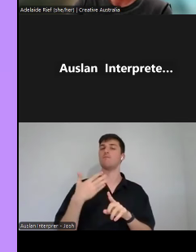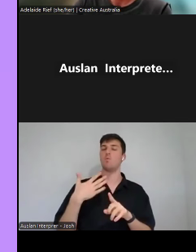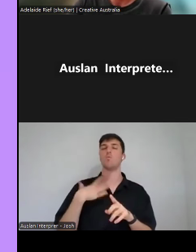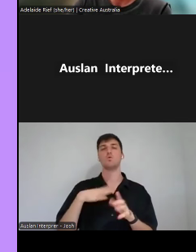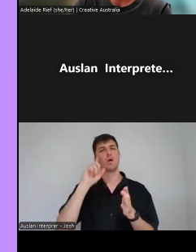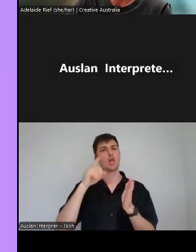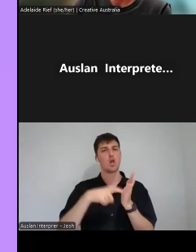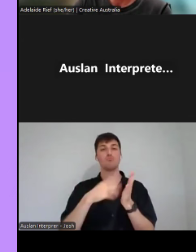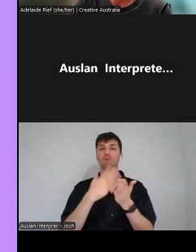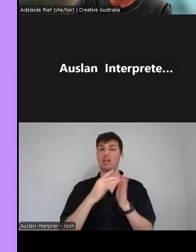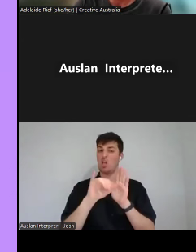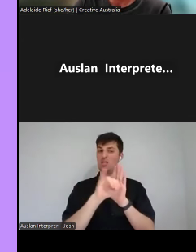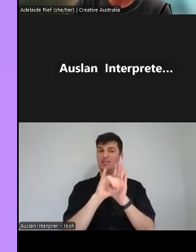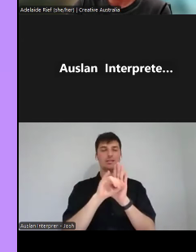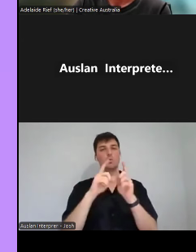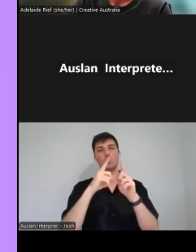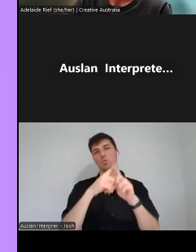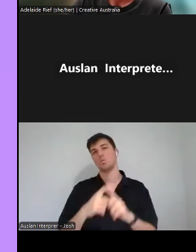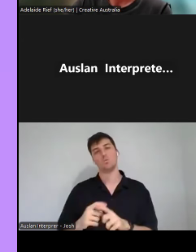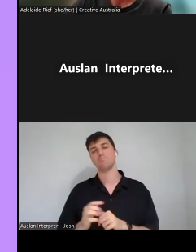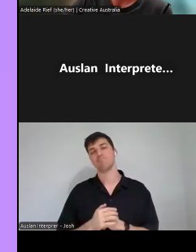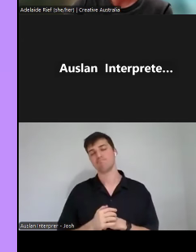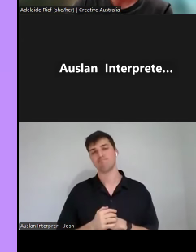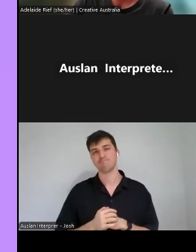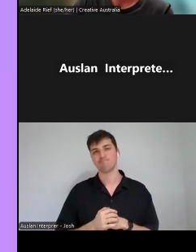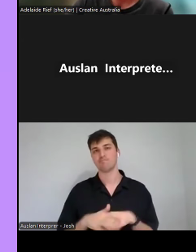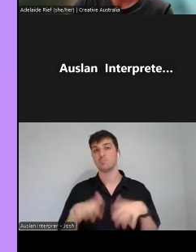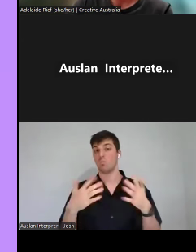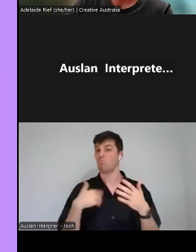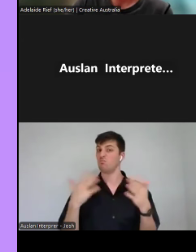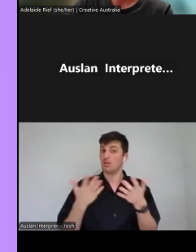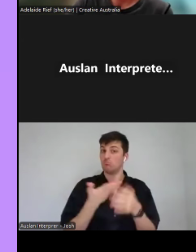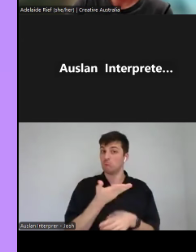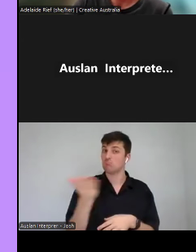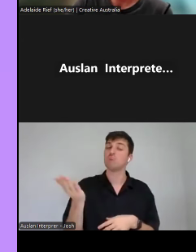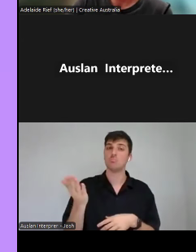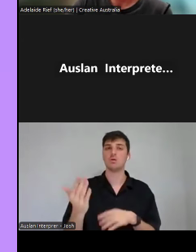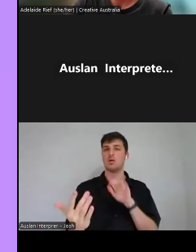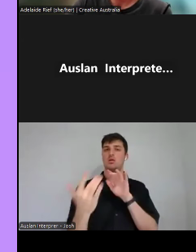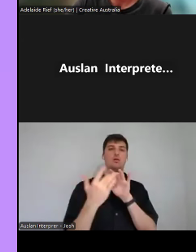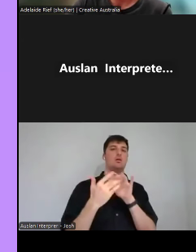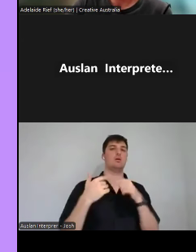identity is really complex. So we do encourage you to reach out to us to have a conversation